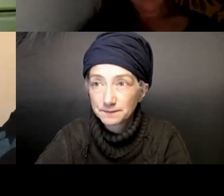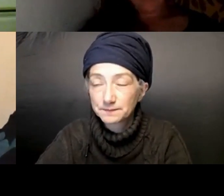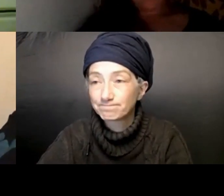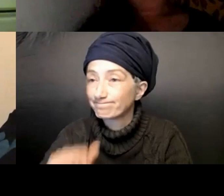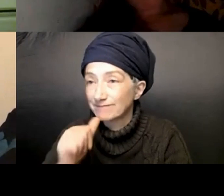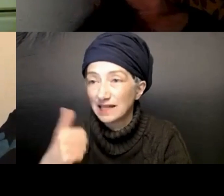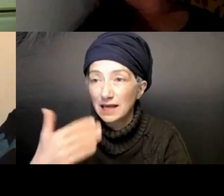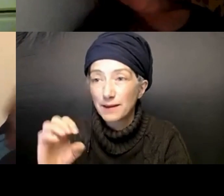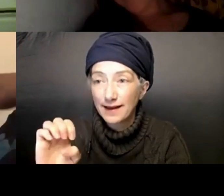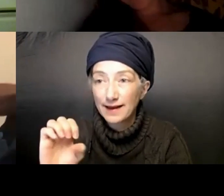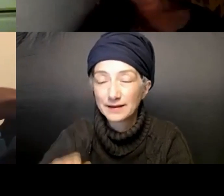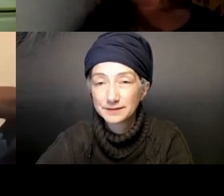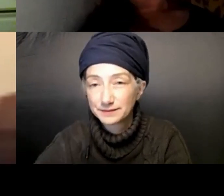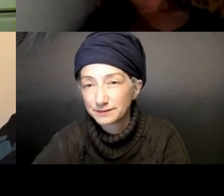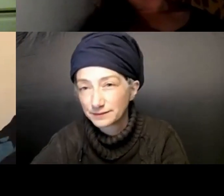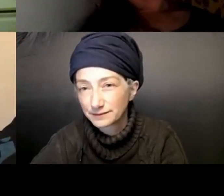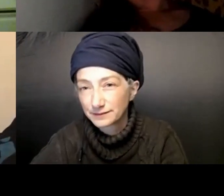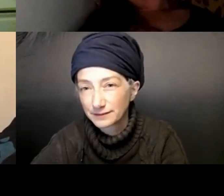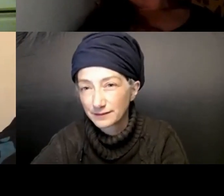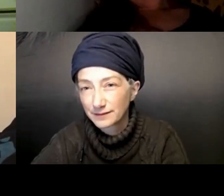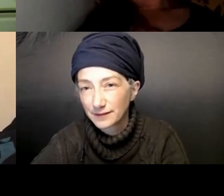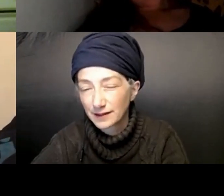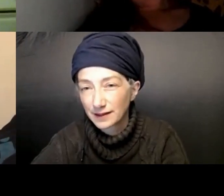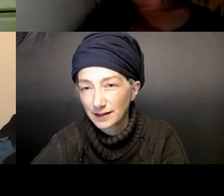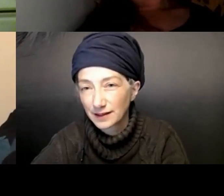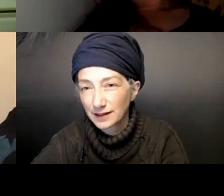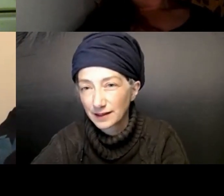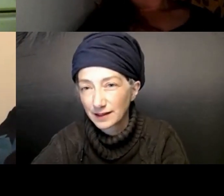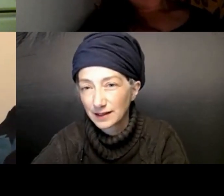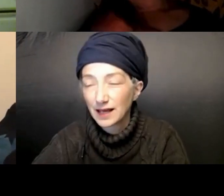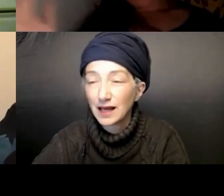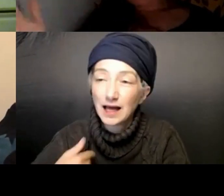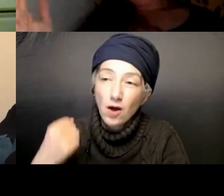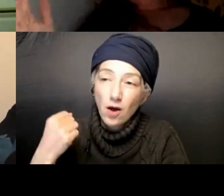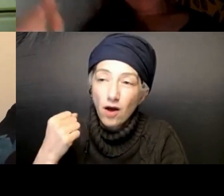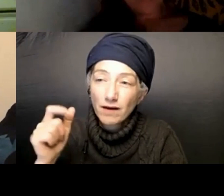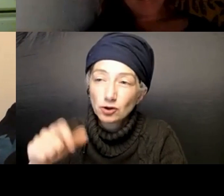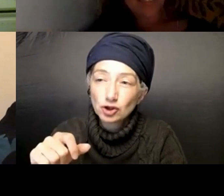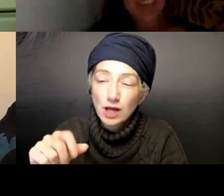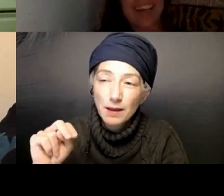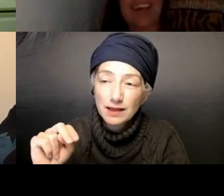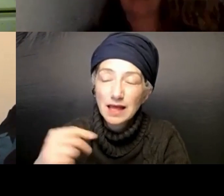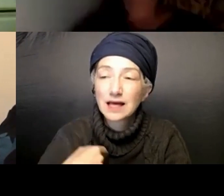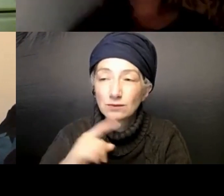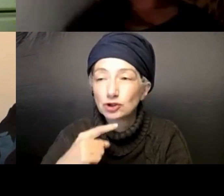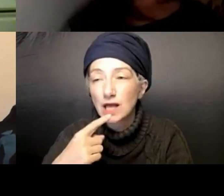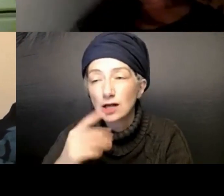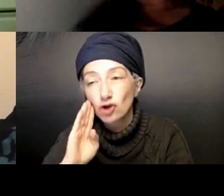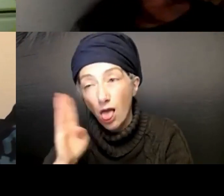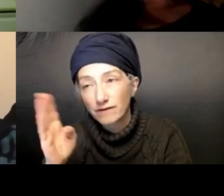Edwin Ramirez: This is Edwin speaking. I was secretly hoping for the letter N, so I could say "naps".